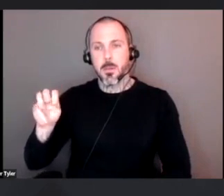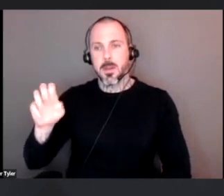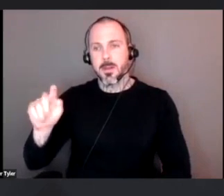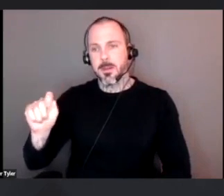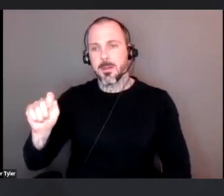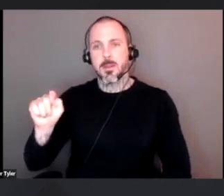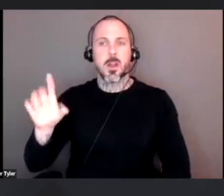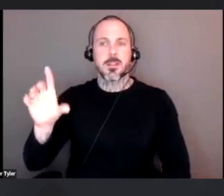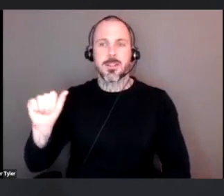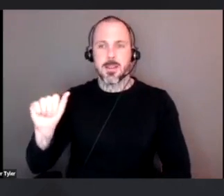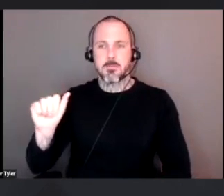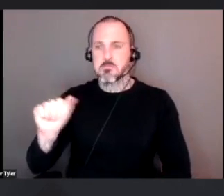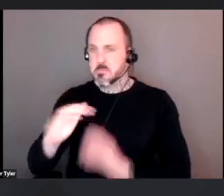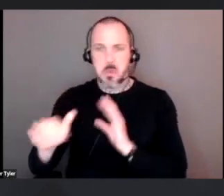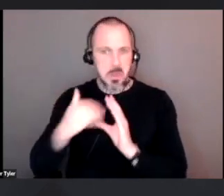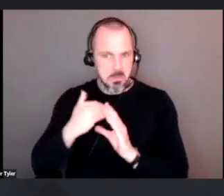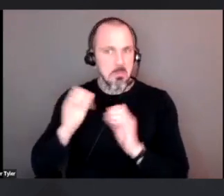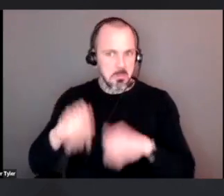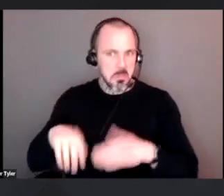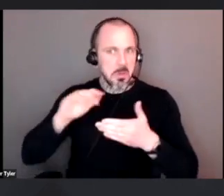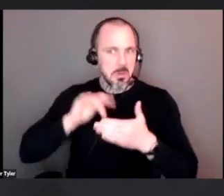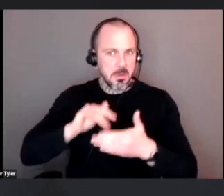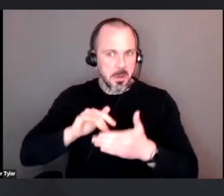Let's see, lots of questions coming in, which is lovely to see.